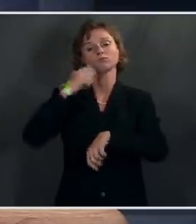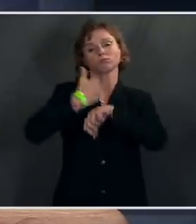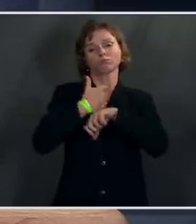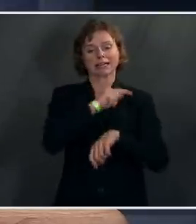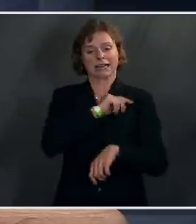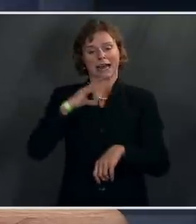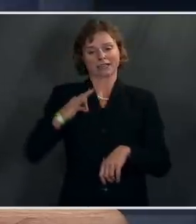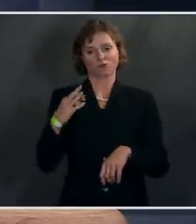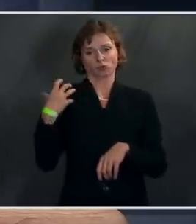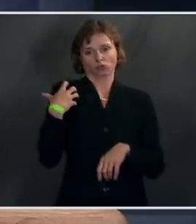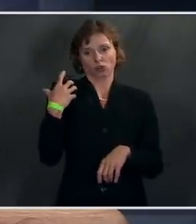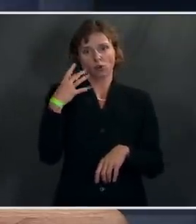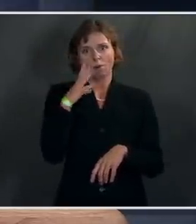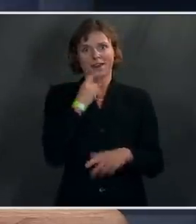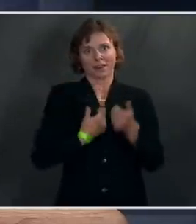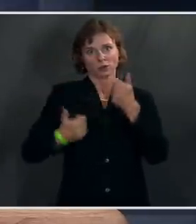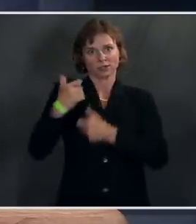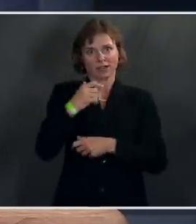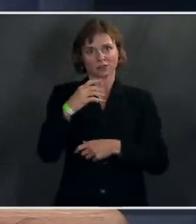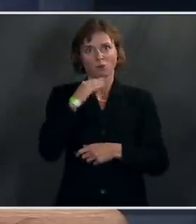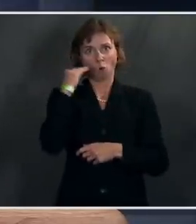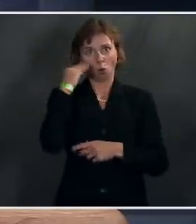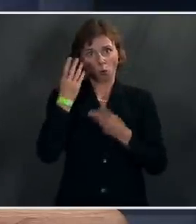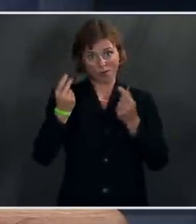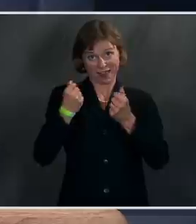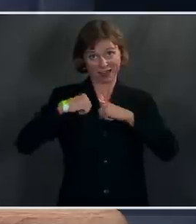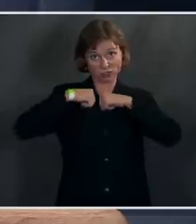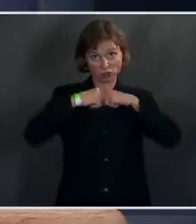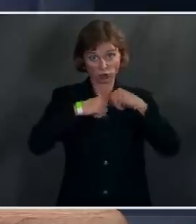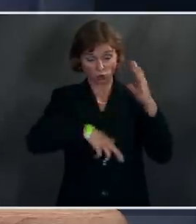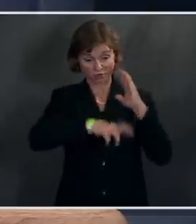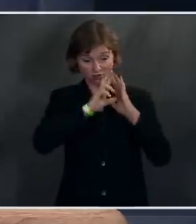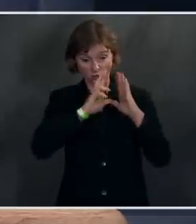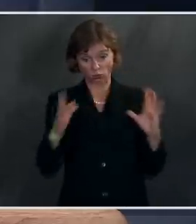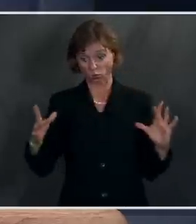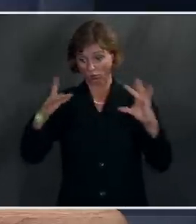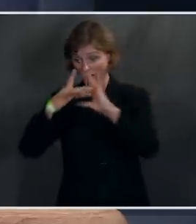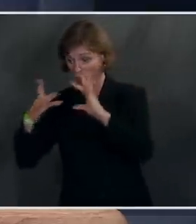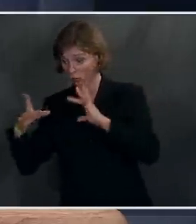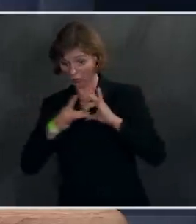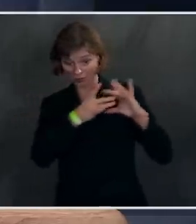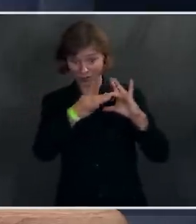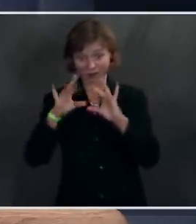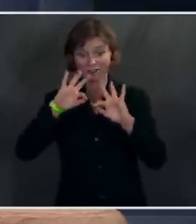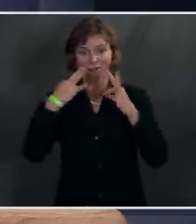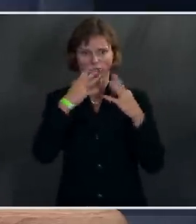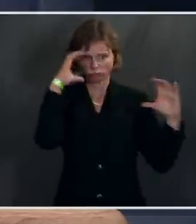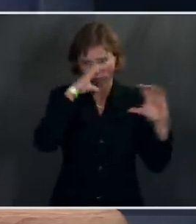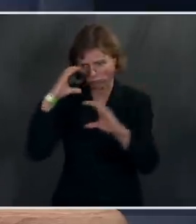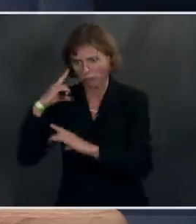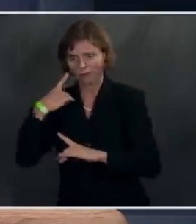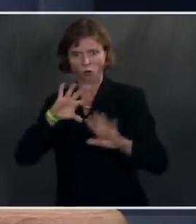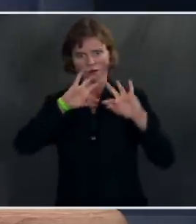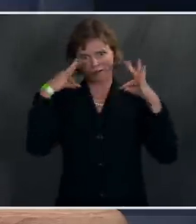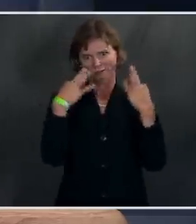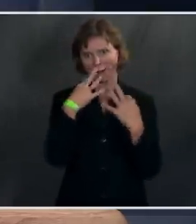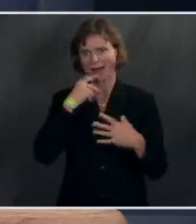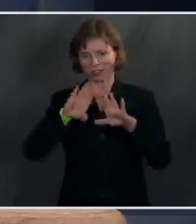to reunify families, which will work across government to find parents and children separated by the prior administration.